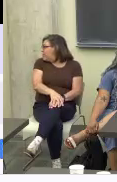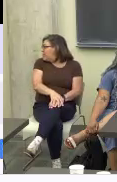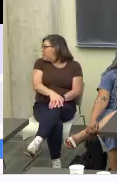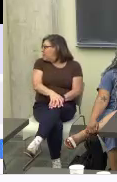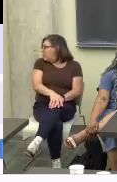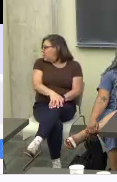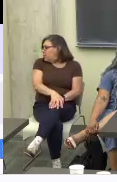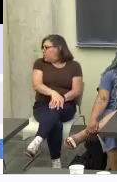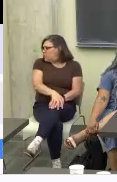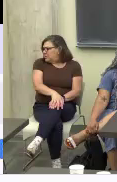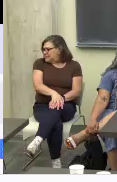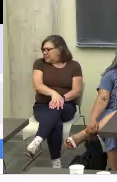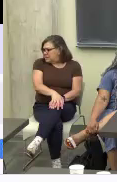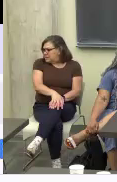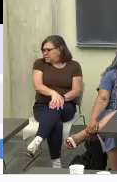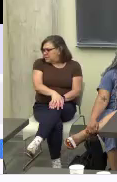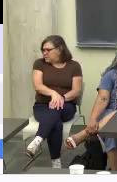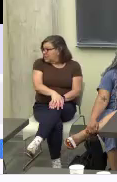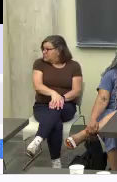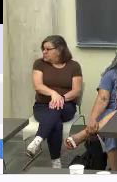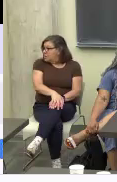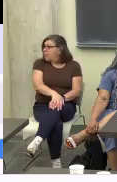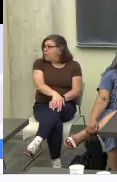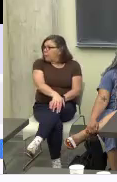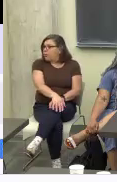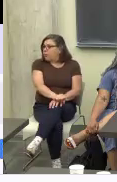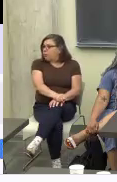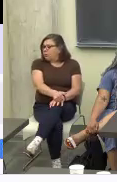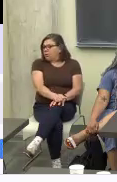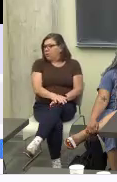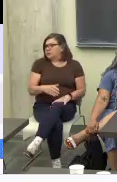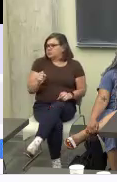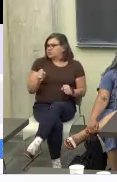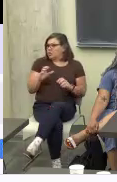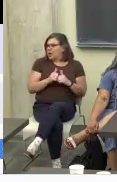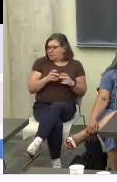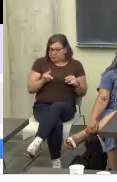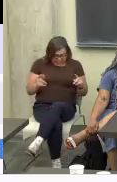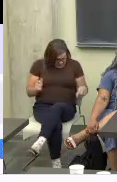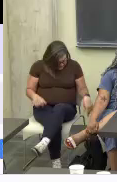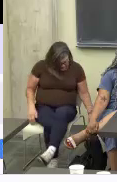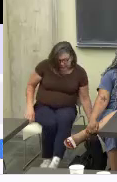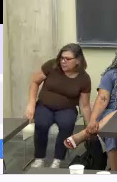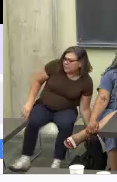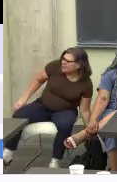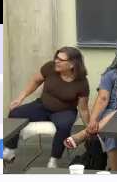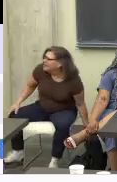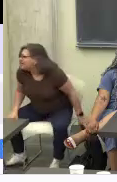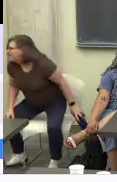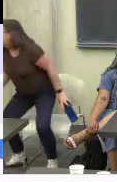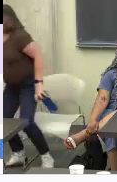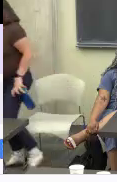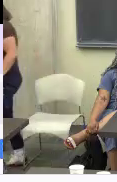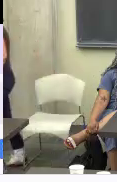if that makes sense right so how do we do that? How do we pass do that transition to the next